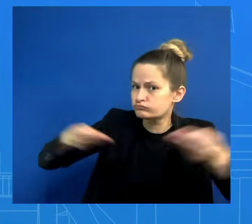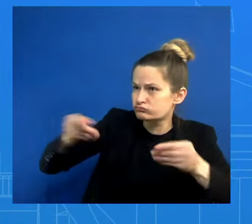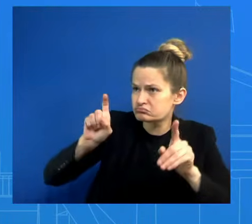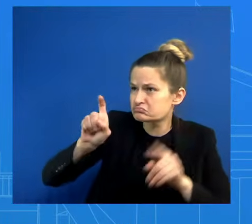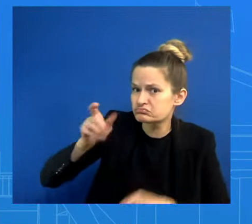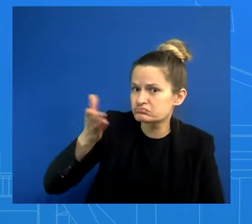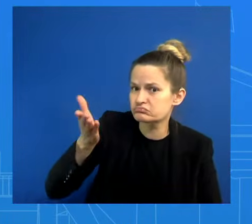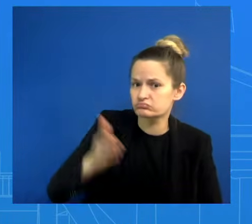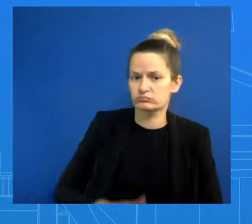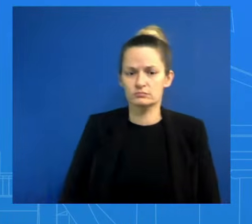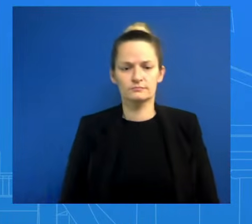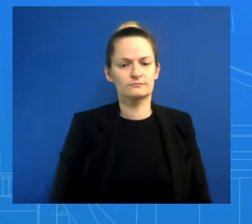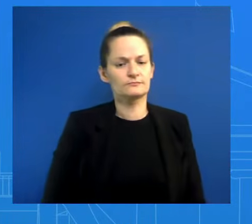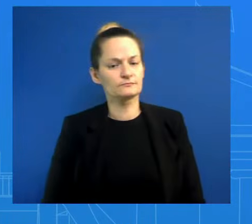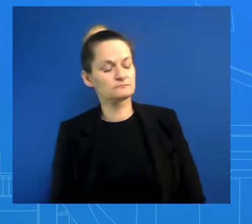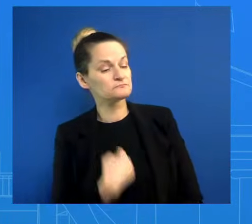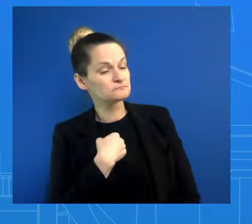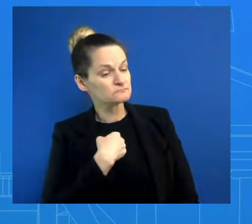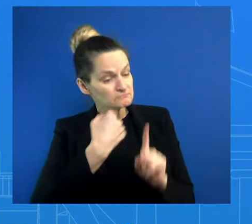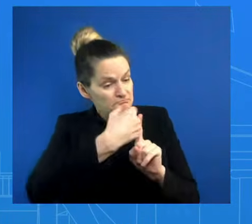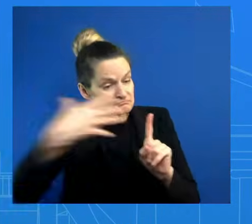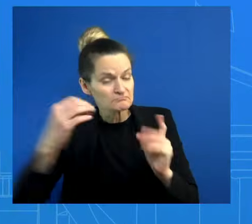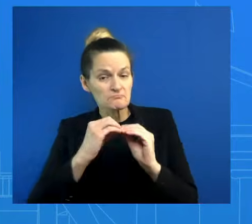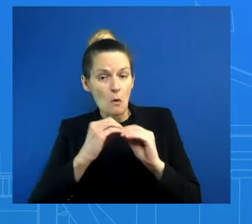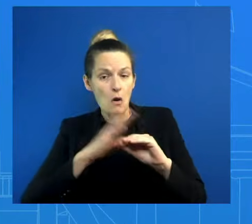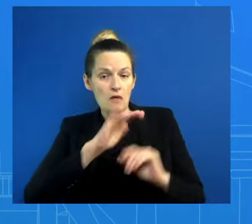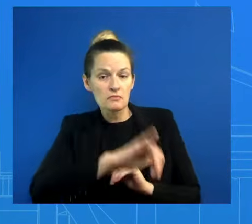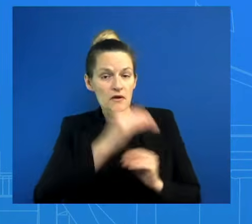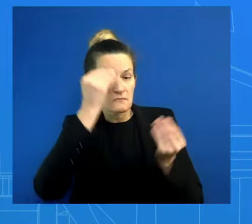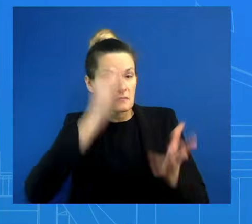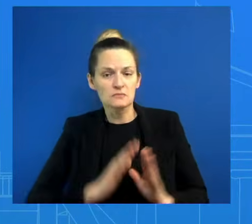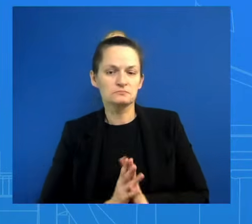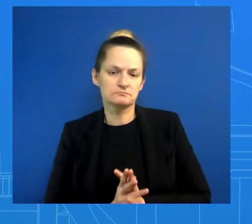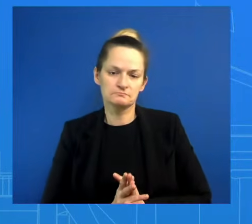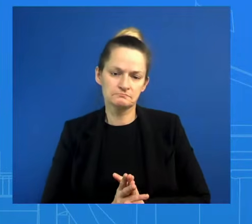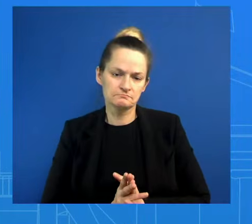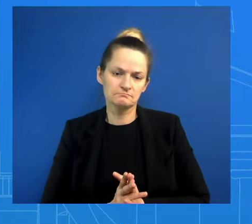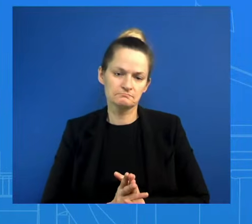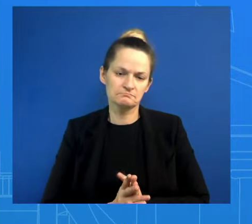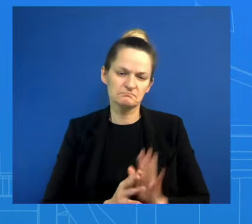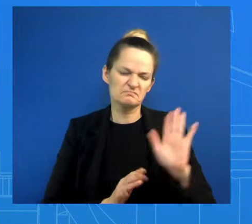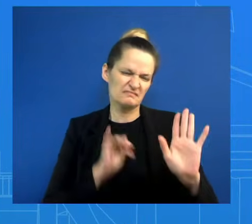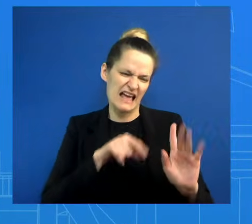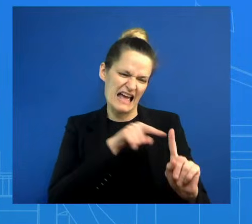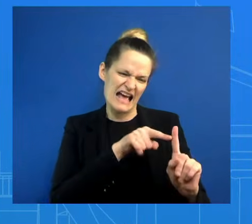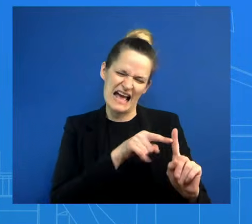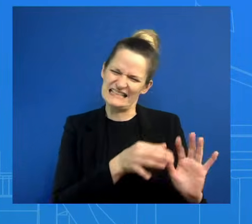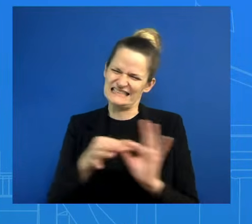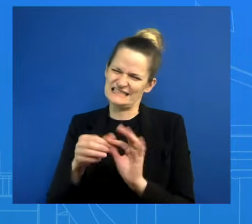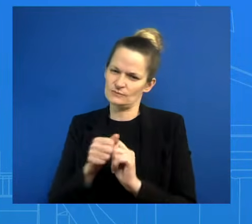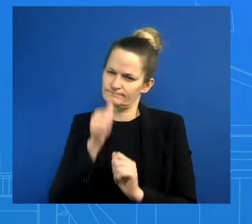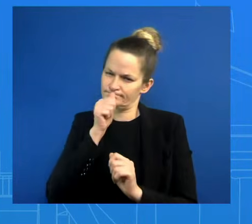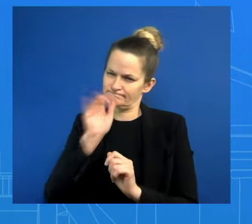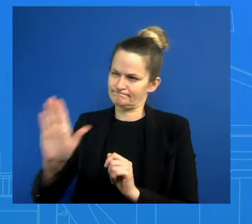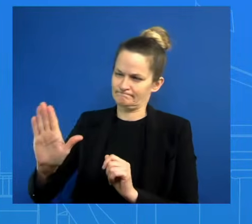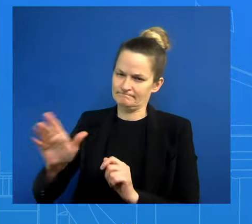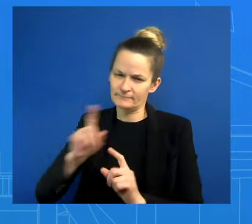What I can tell you was that we realized -- and I think I -- I said this a moment ago -- we realized about a week or two ago